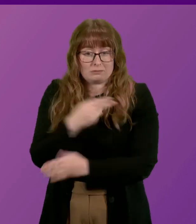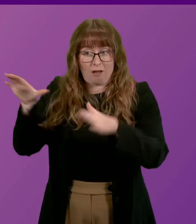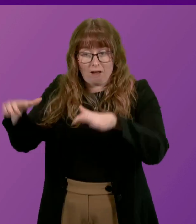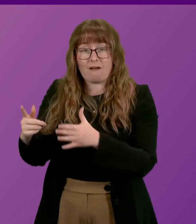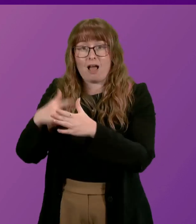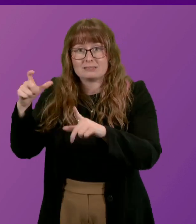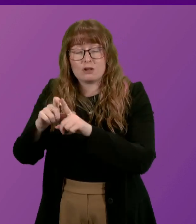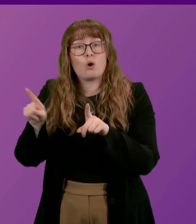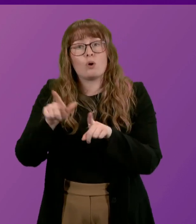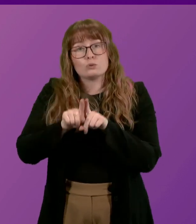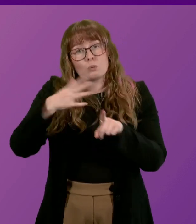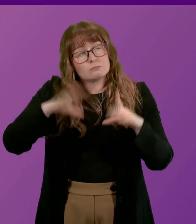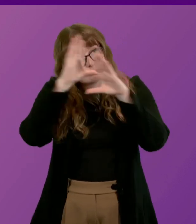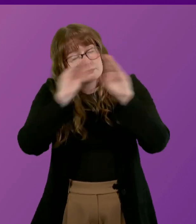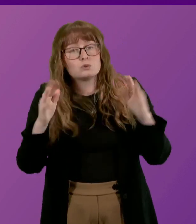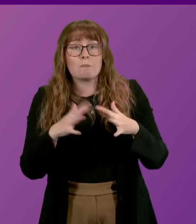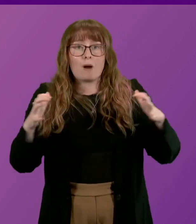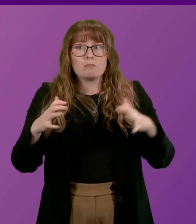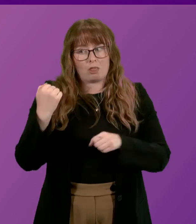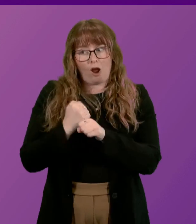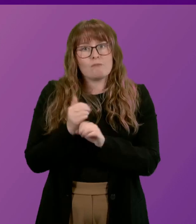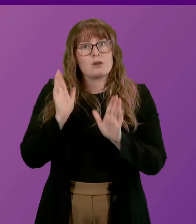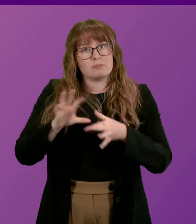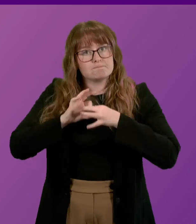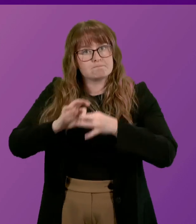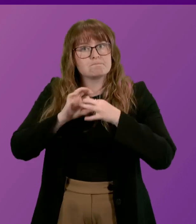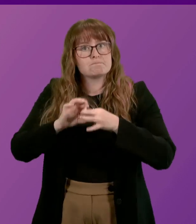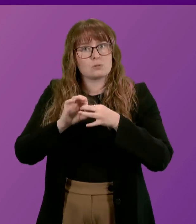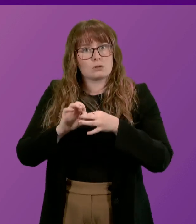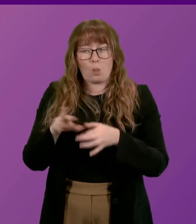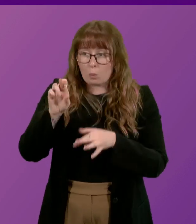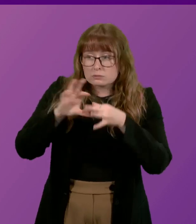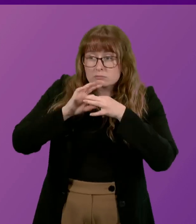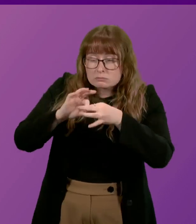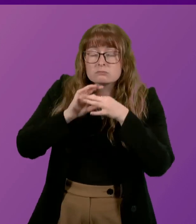to the Parliament that the Government is engaging very closely and firmly to